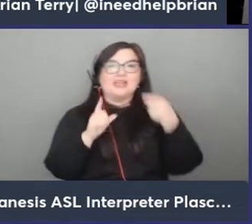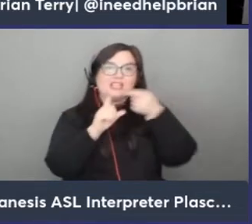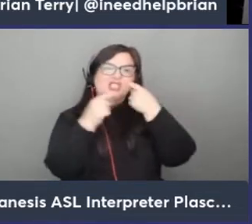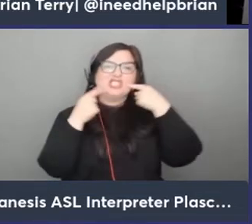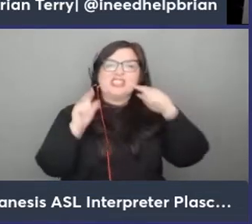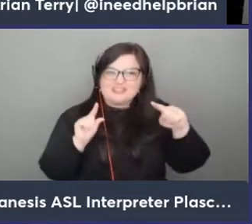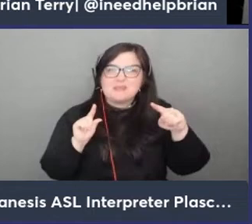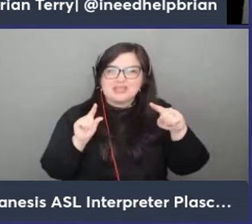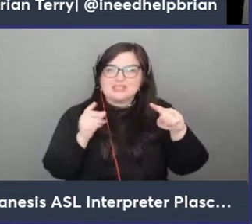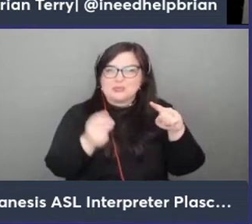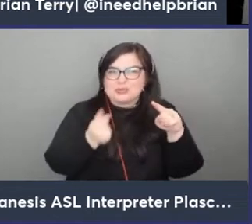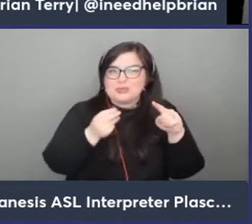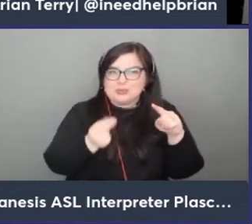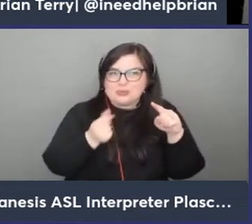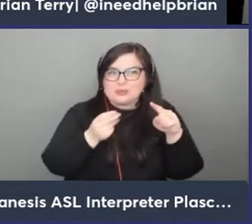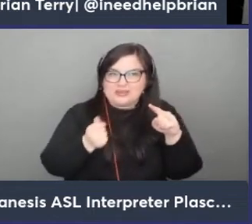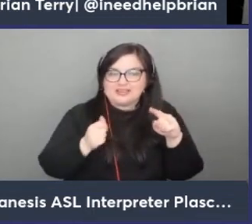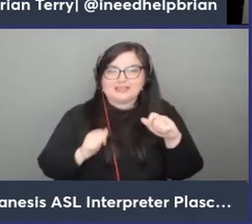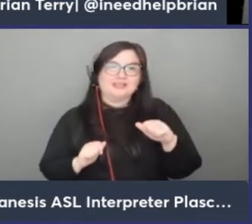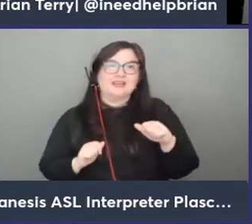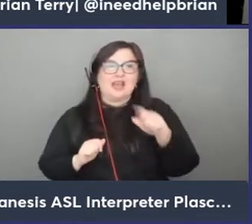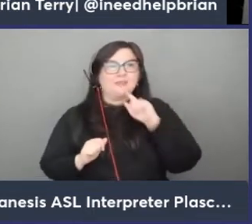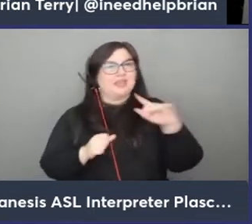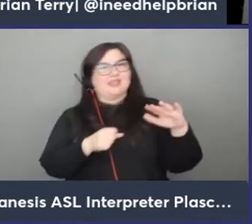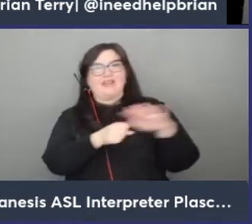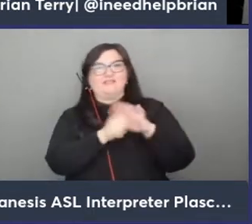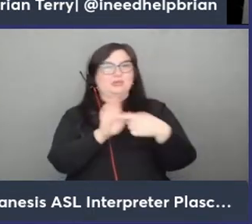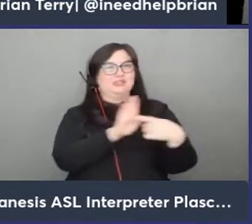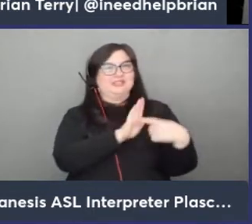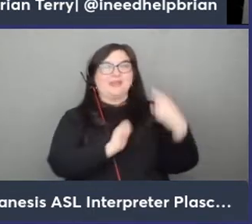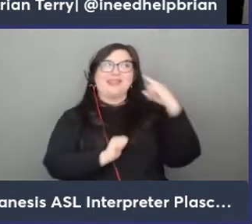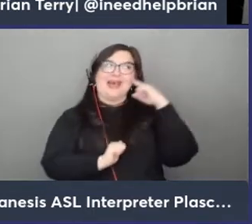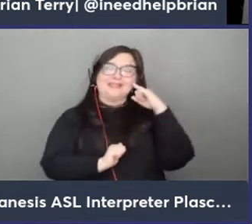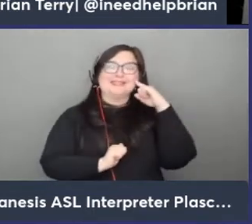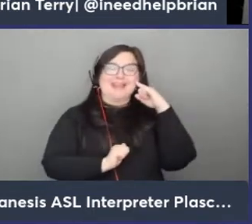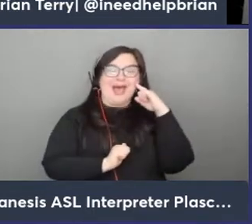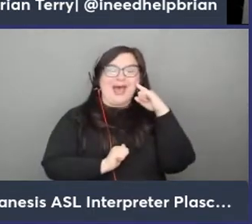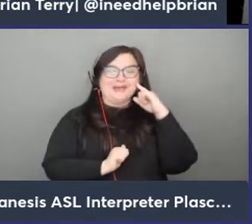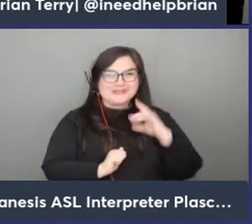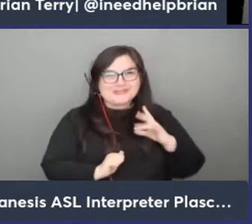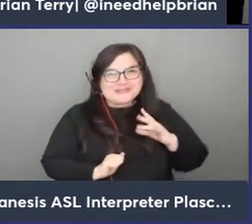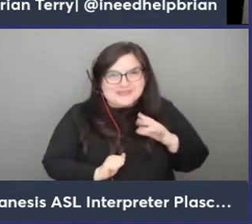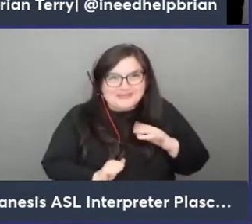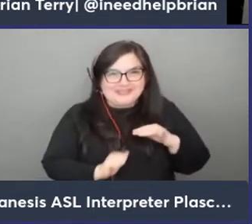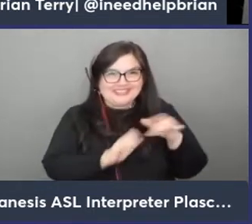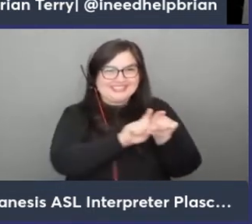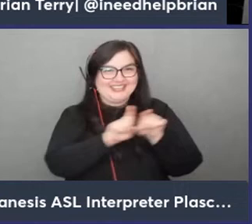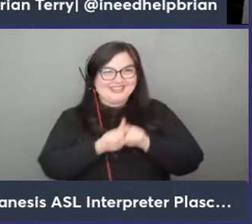I think the full demo at the end, that sounds pretty cool too. Yeah, all right.